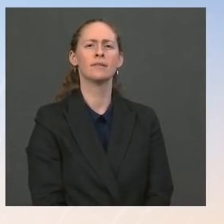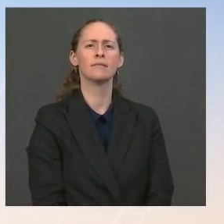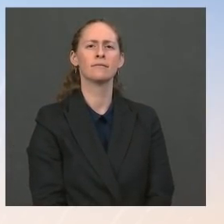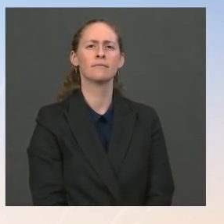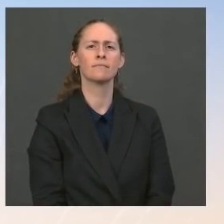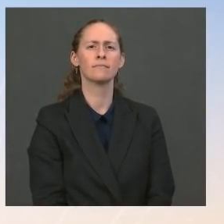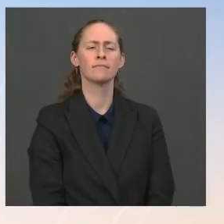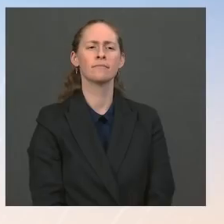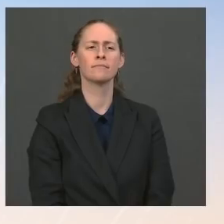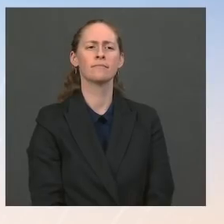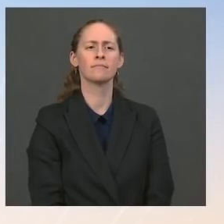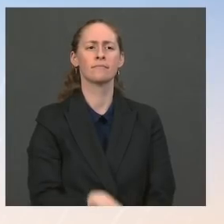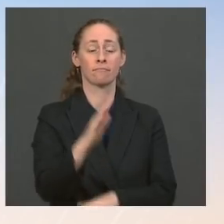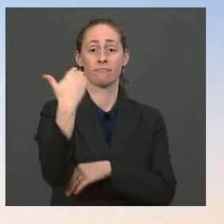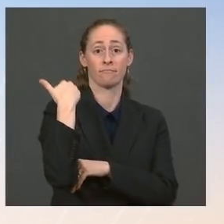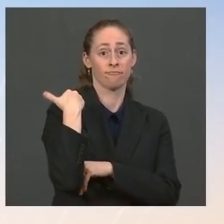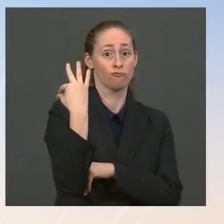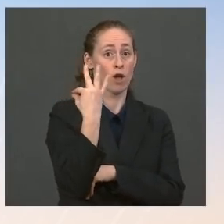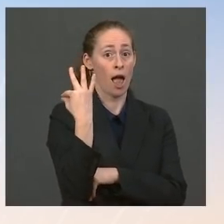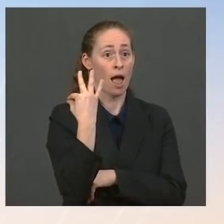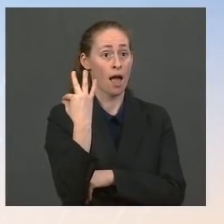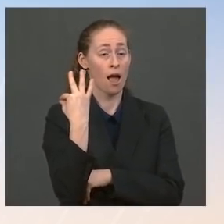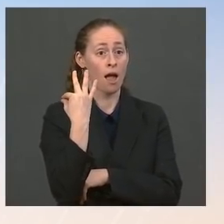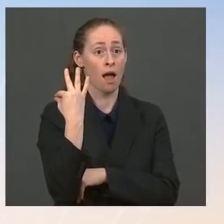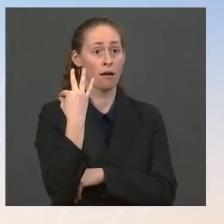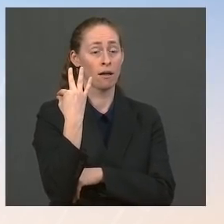It was on Friday when I was -- actually, it was on Monday,